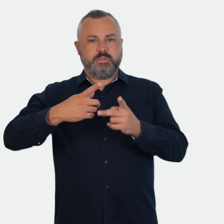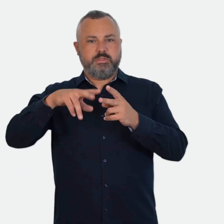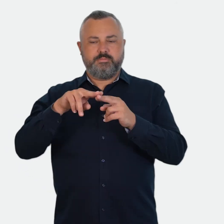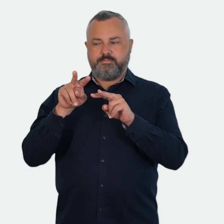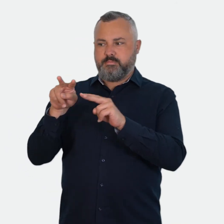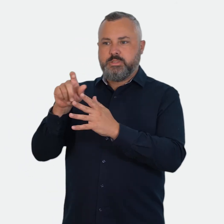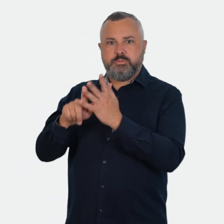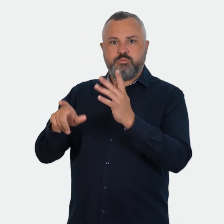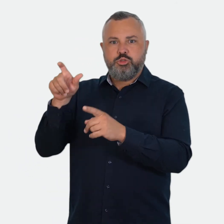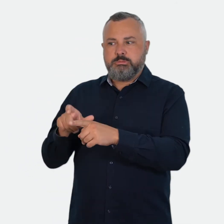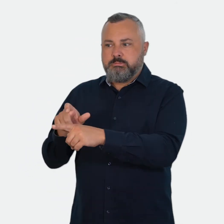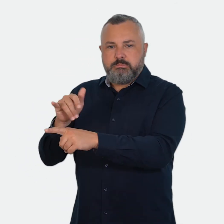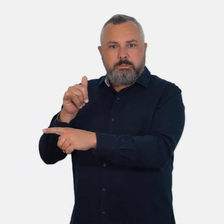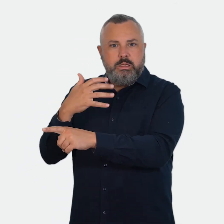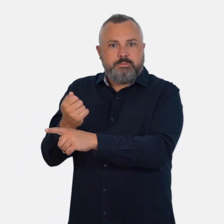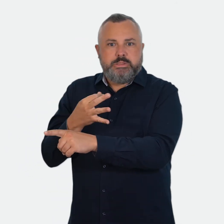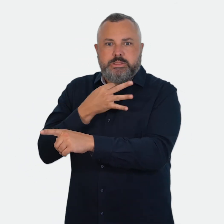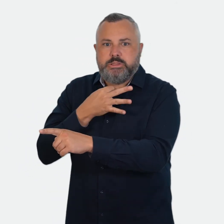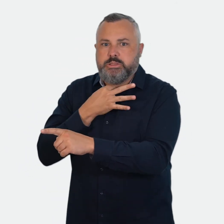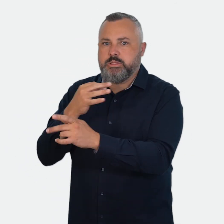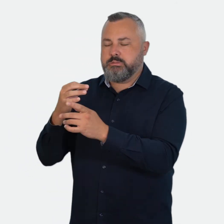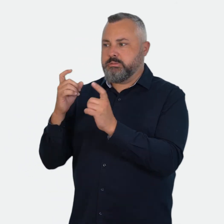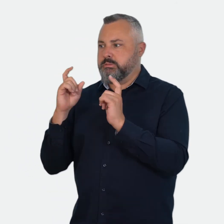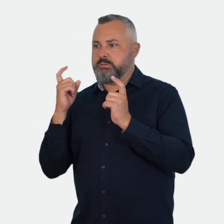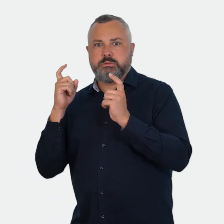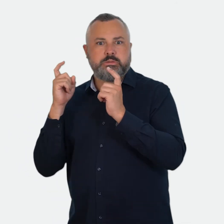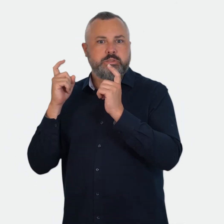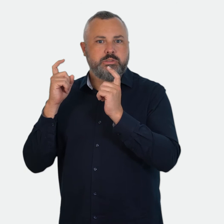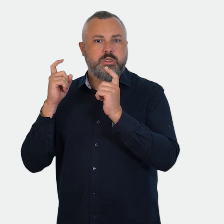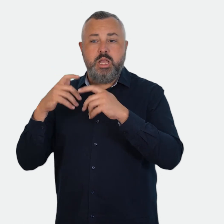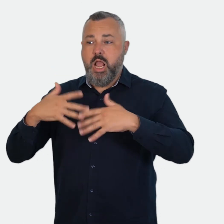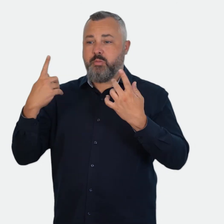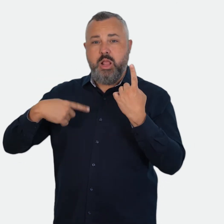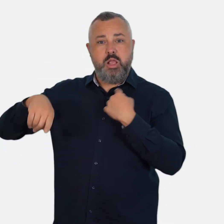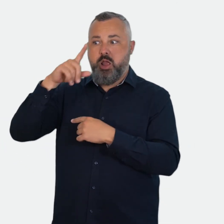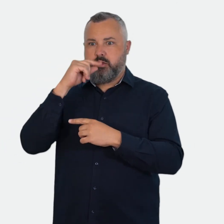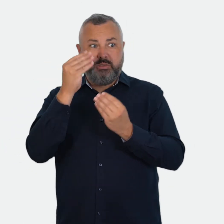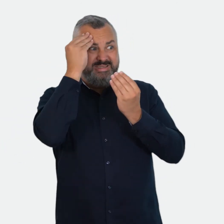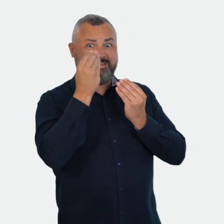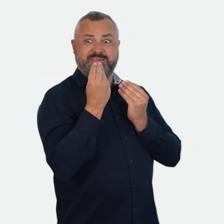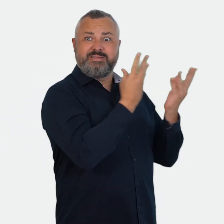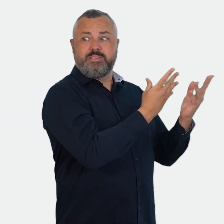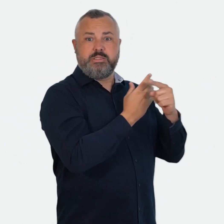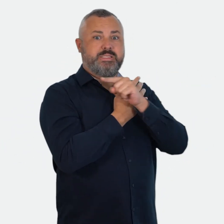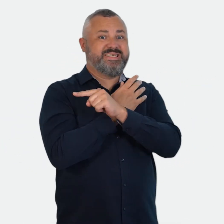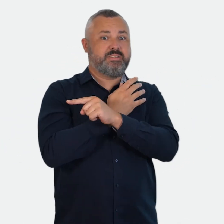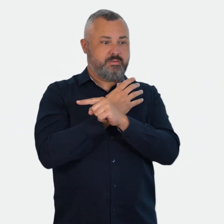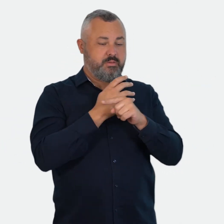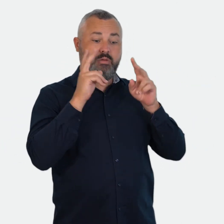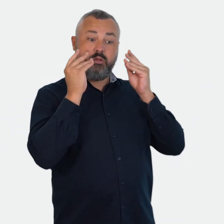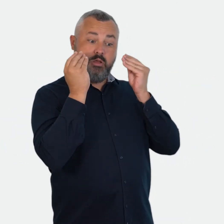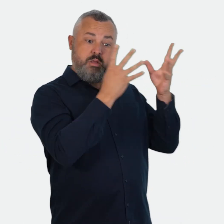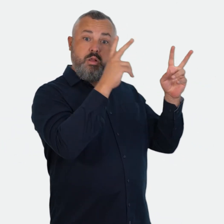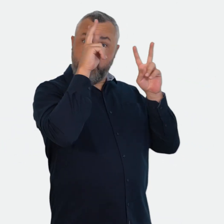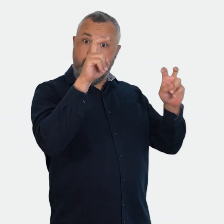Anyone can tell us about a concern that a disability worker may be putting safety at risk.